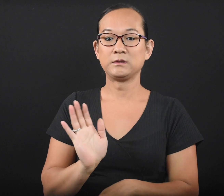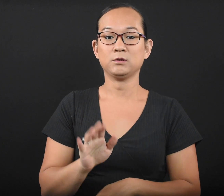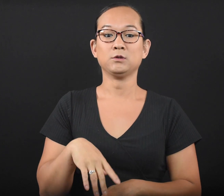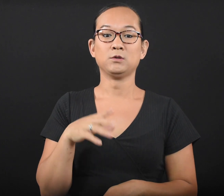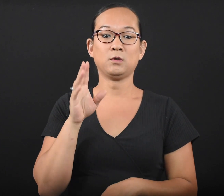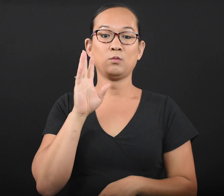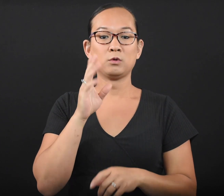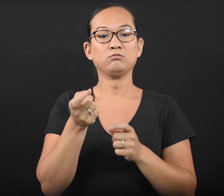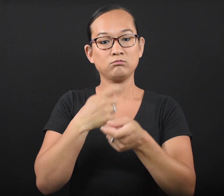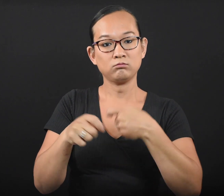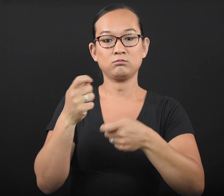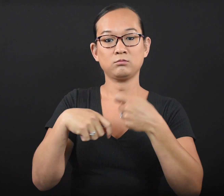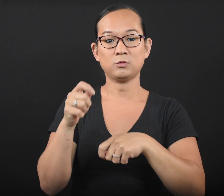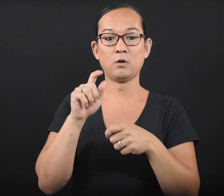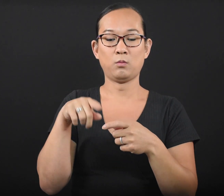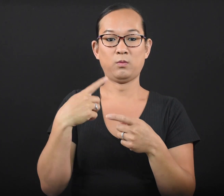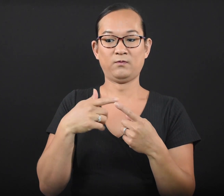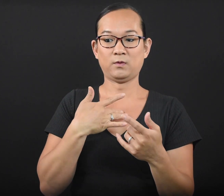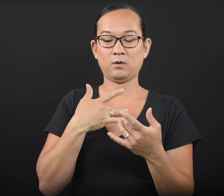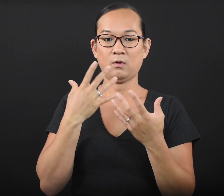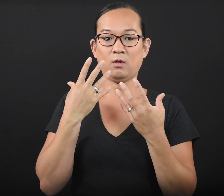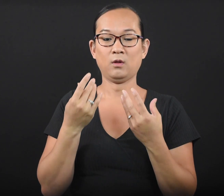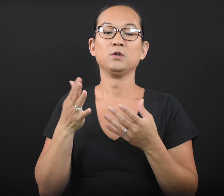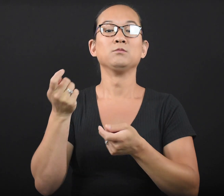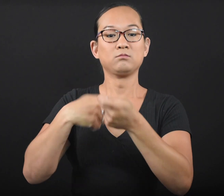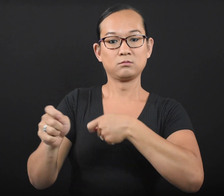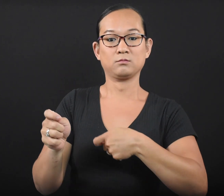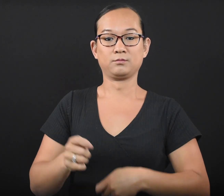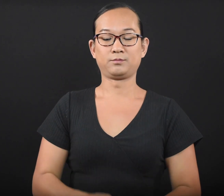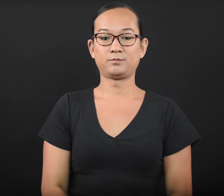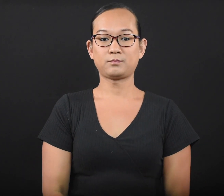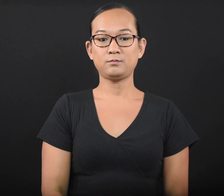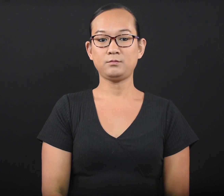Do not re-use a disposable mask and always change it as soon as it gets damp.